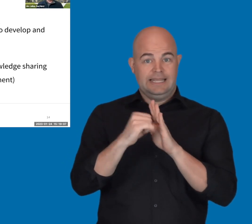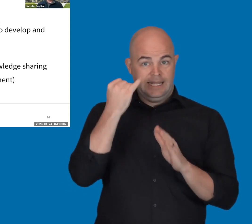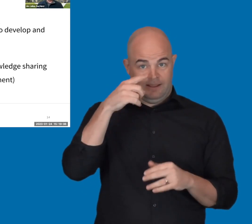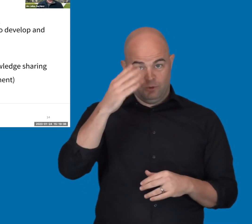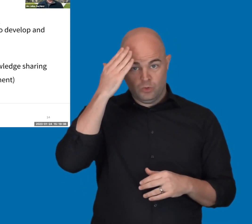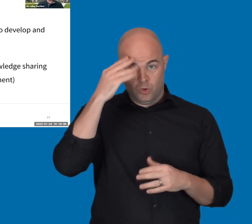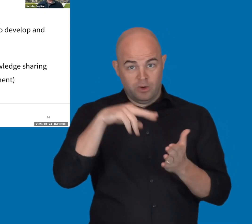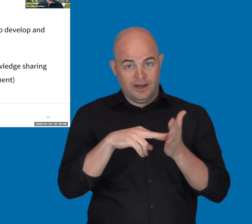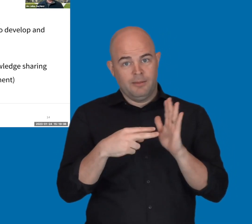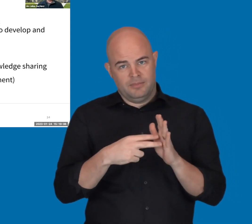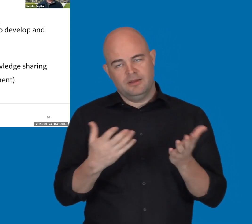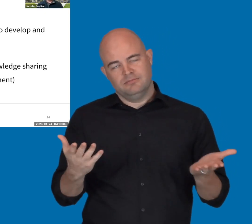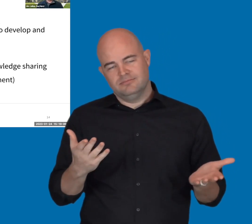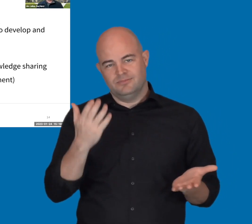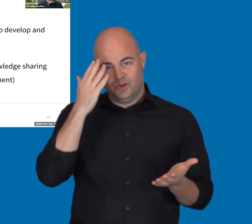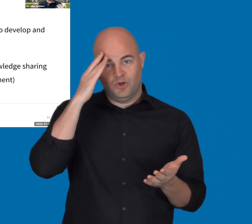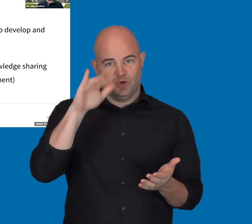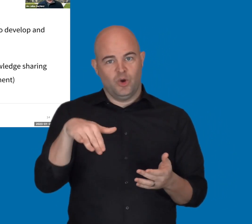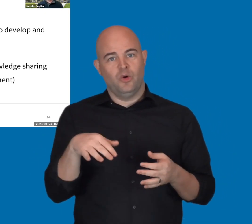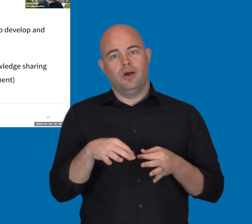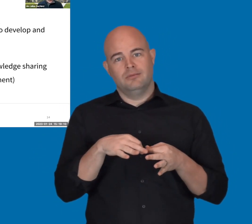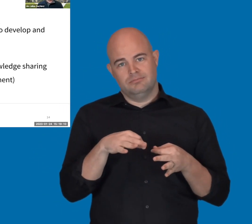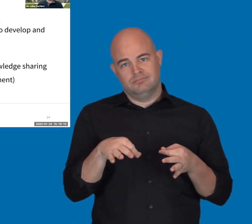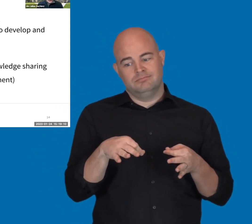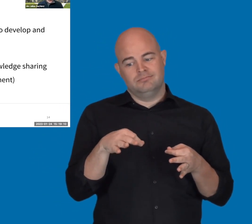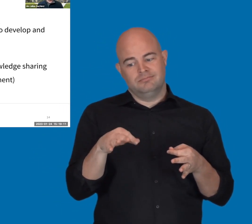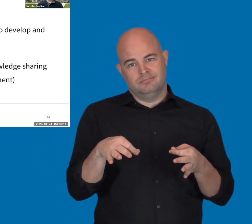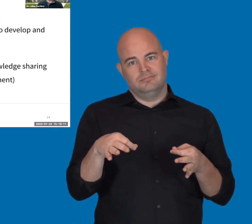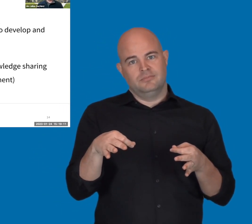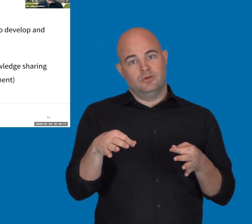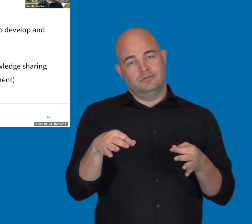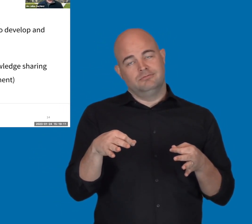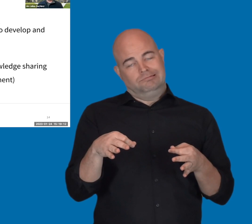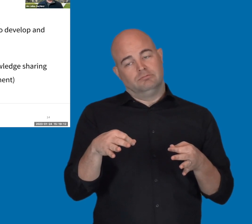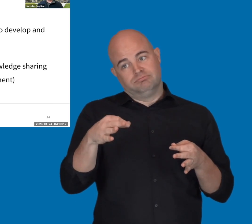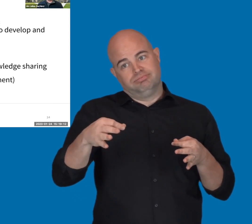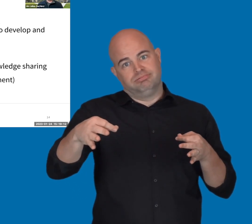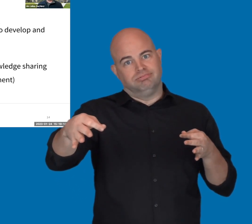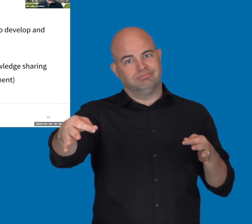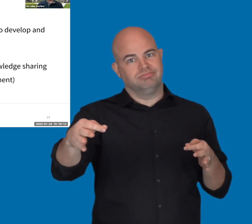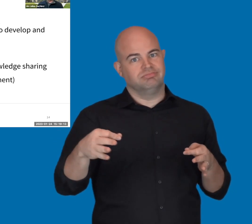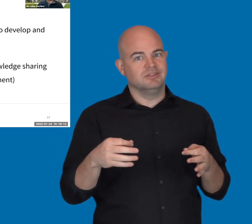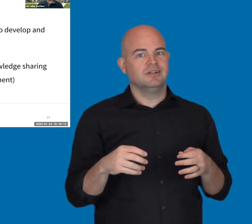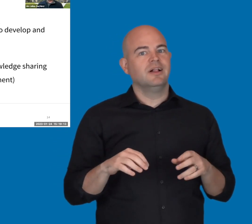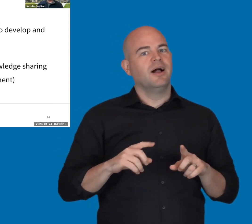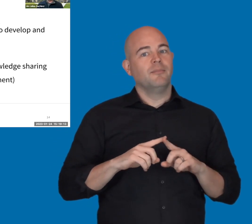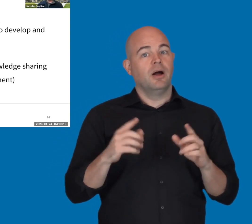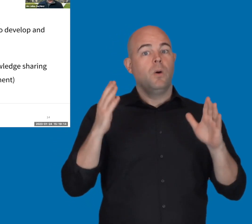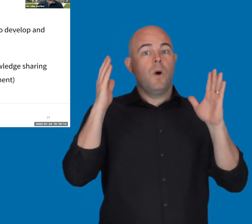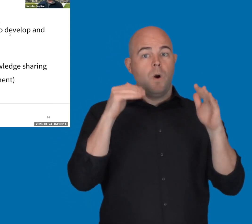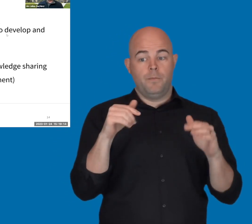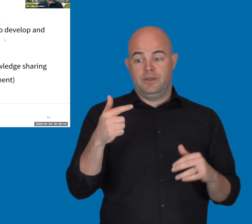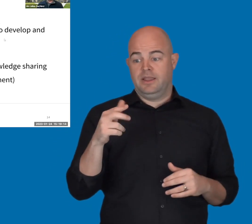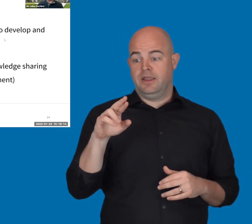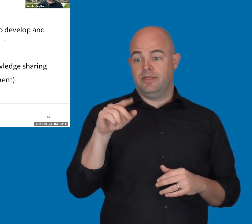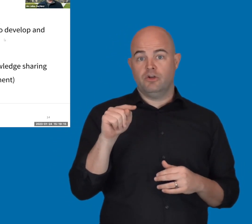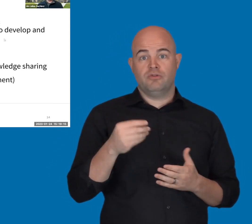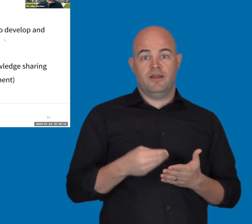without requiring an instructional designer or an accessibility expert to sign off on every review,